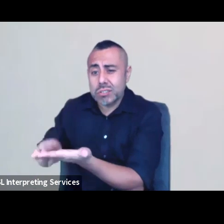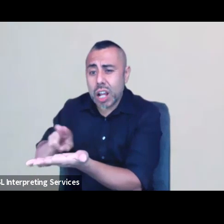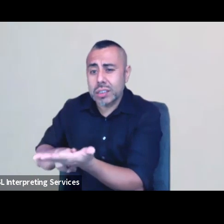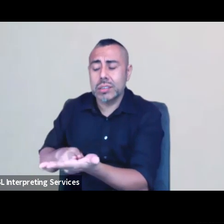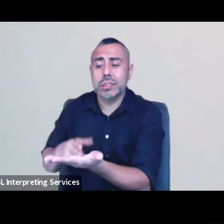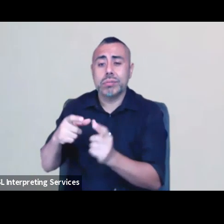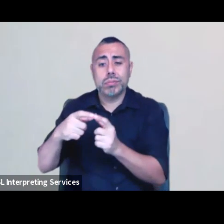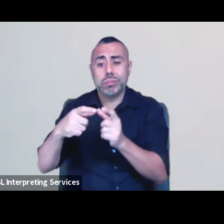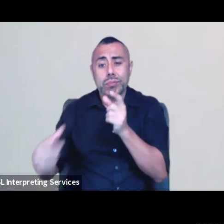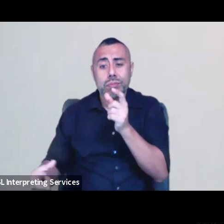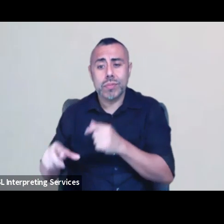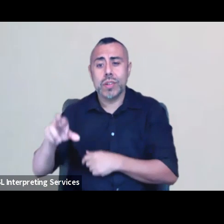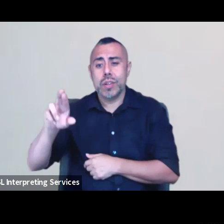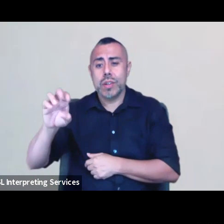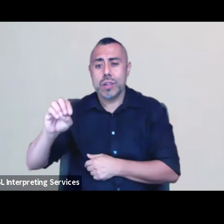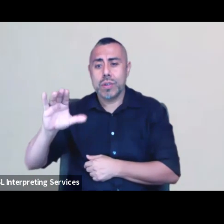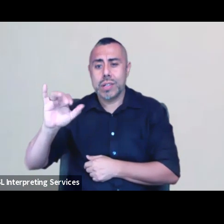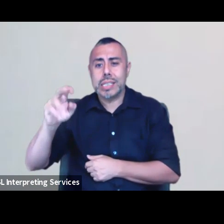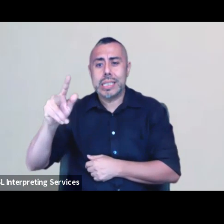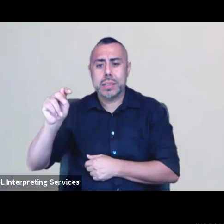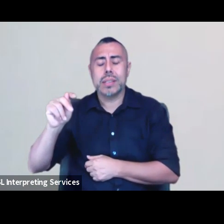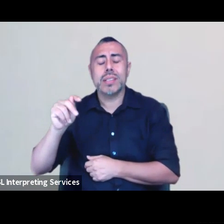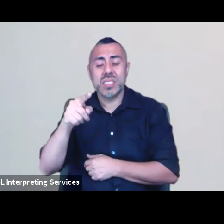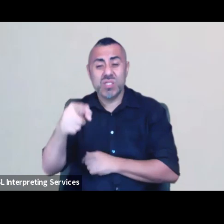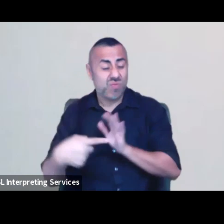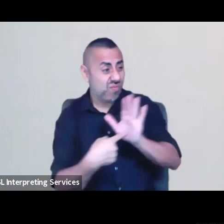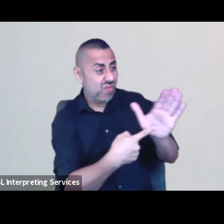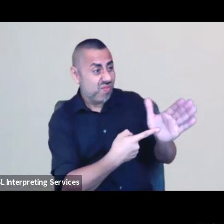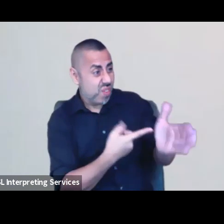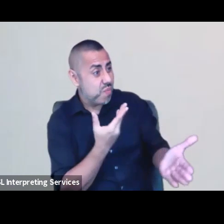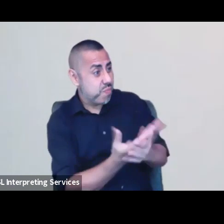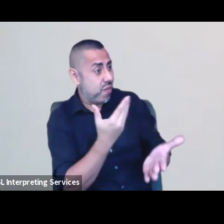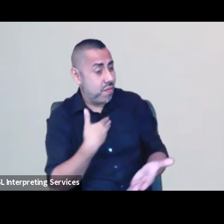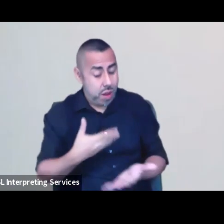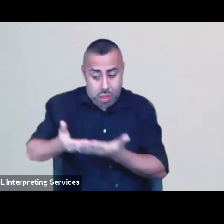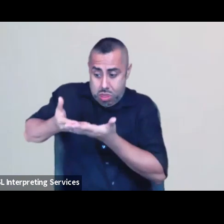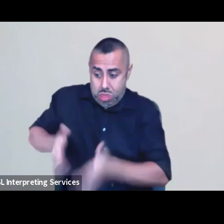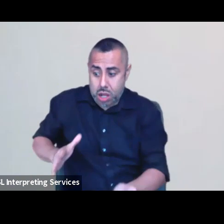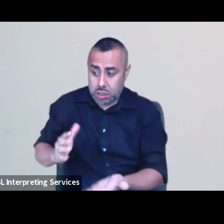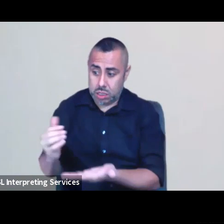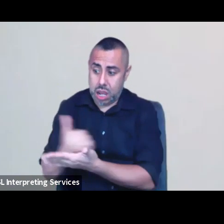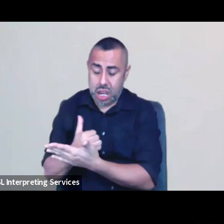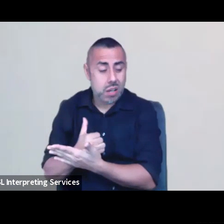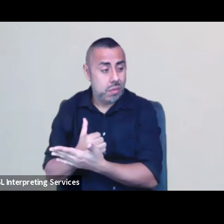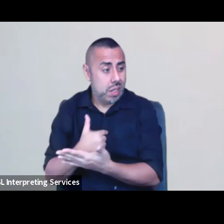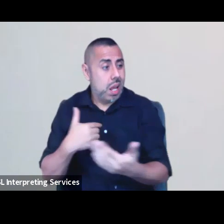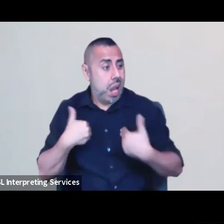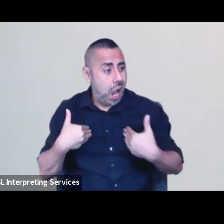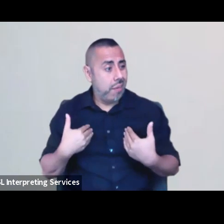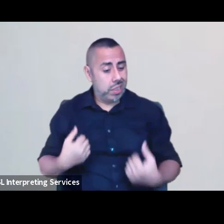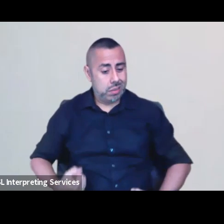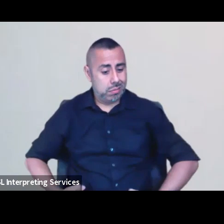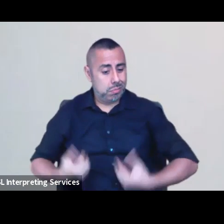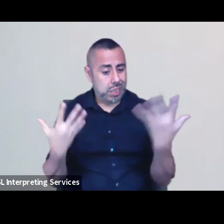in order to prove that you lost income and incurred expenses for which you need to be reimbursed.